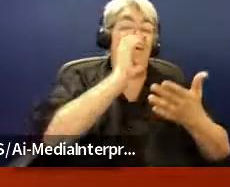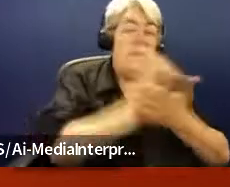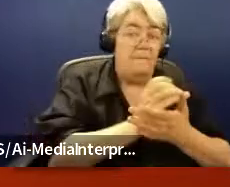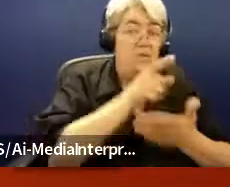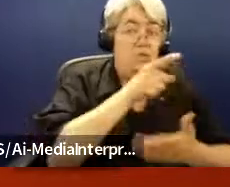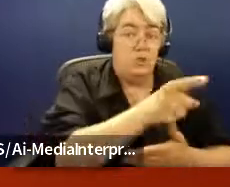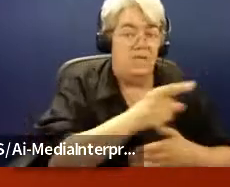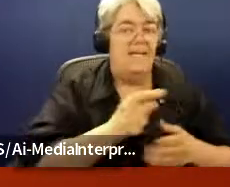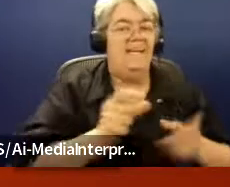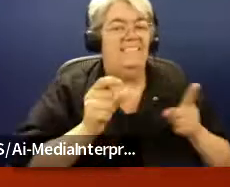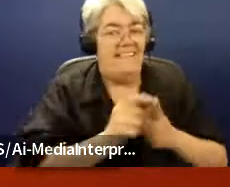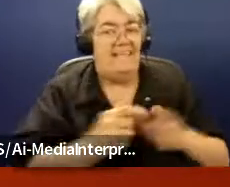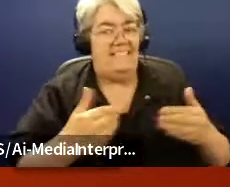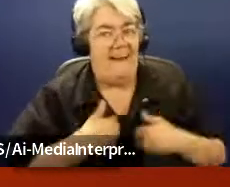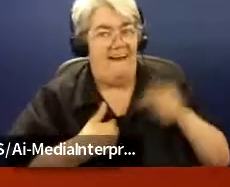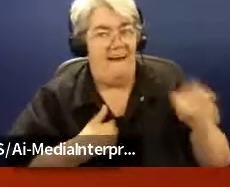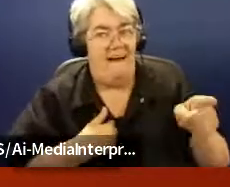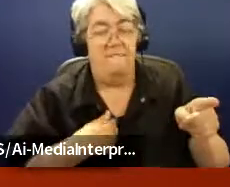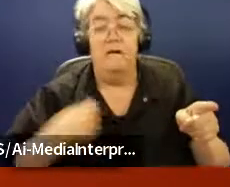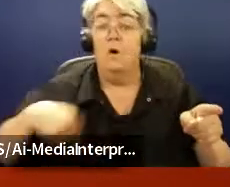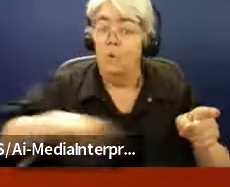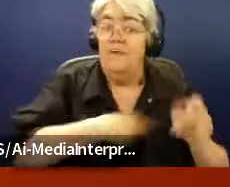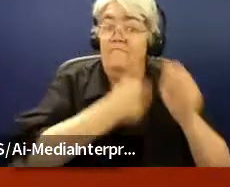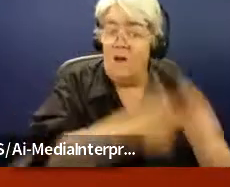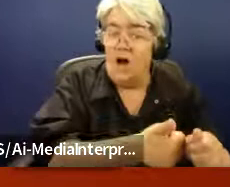Wherever possible we should not used text and images to convey a message.